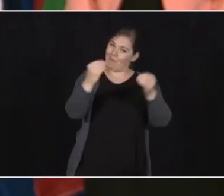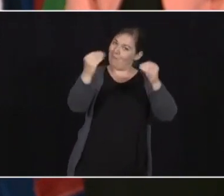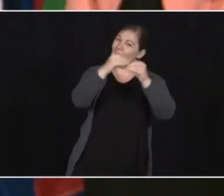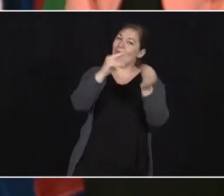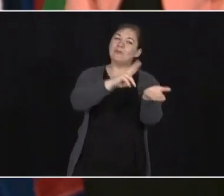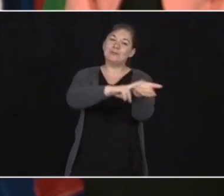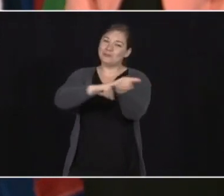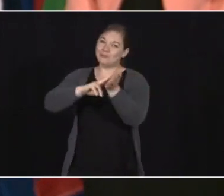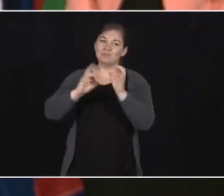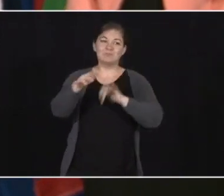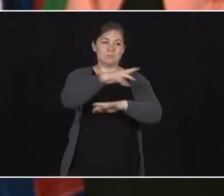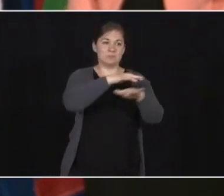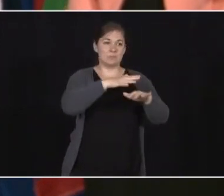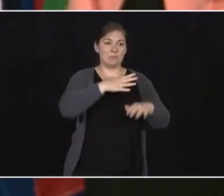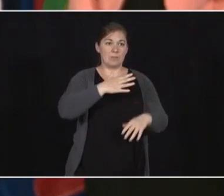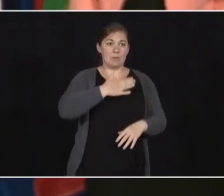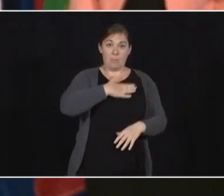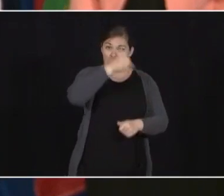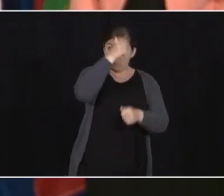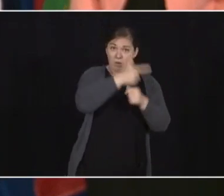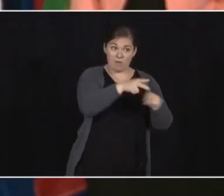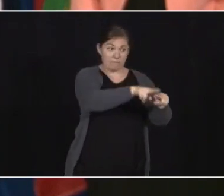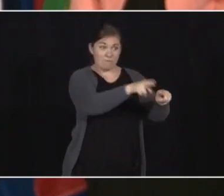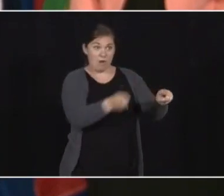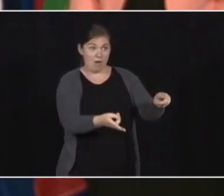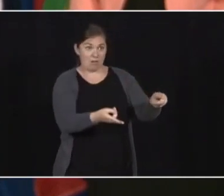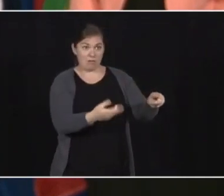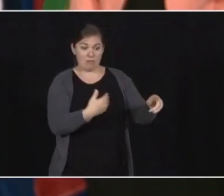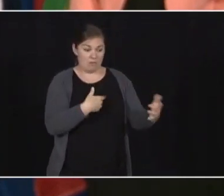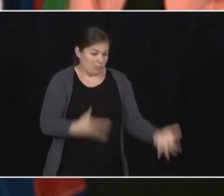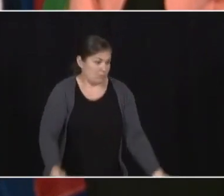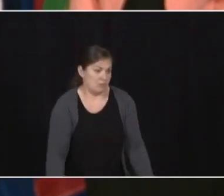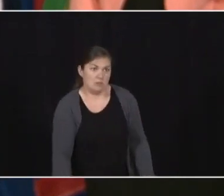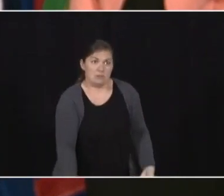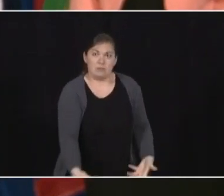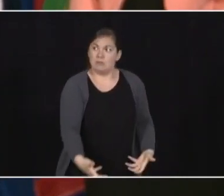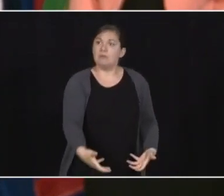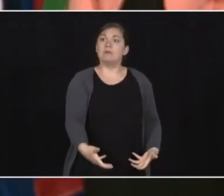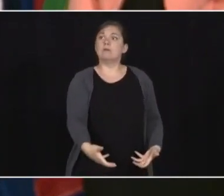You watch the system go around the clock and when he fell out of bed,